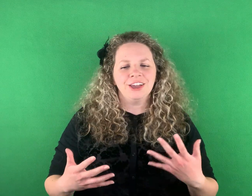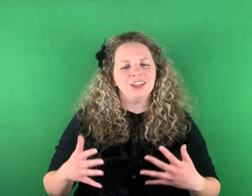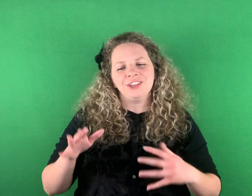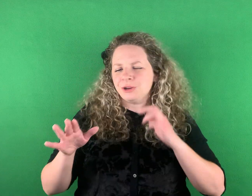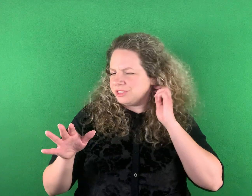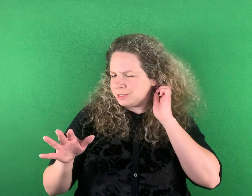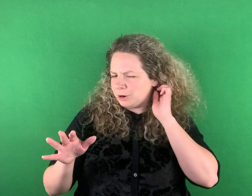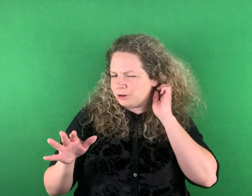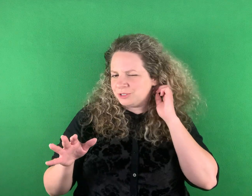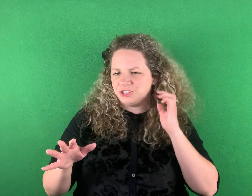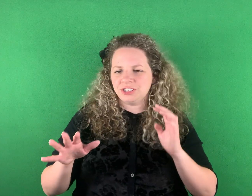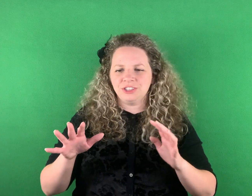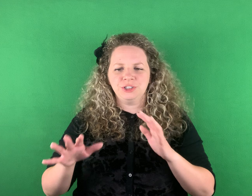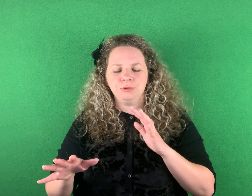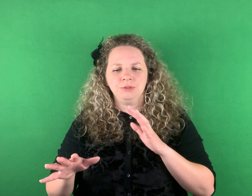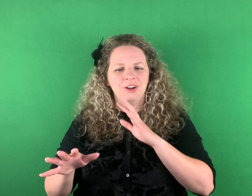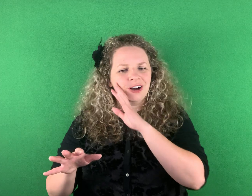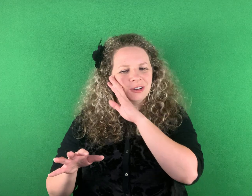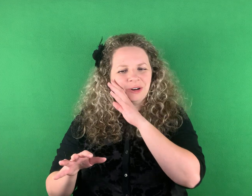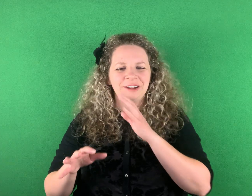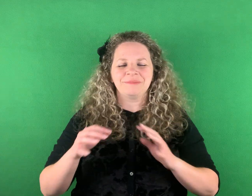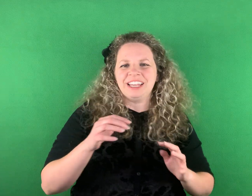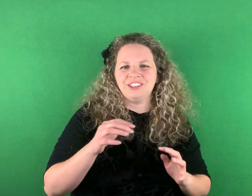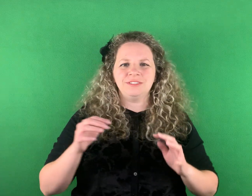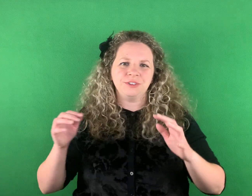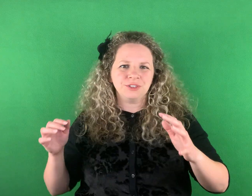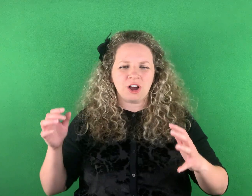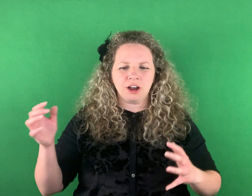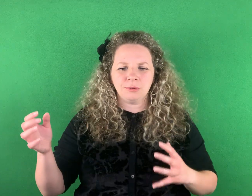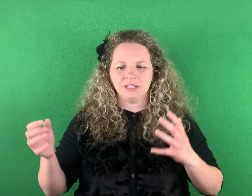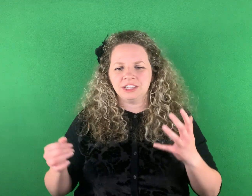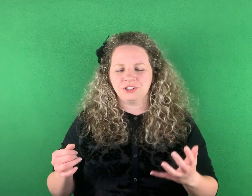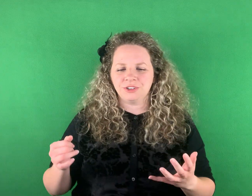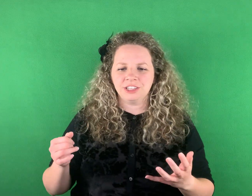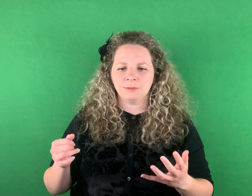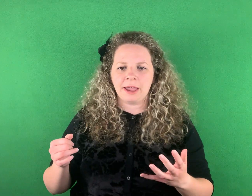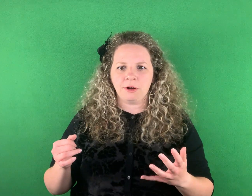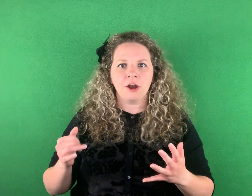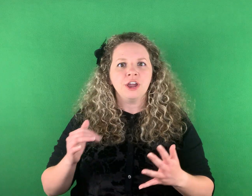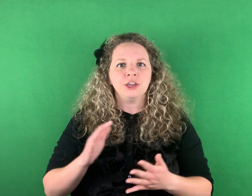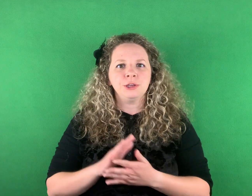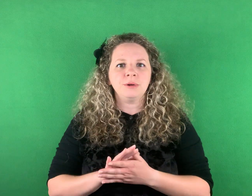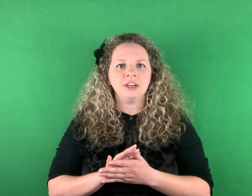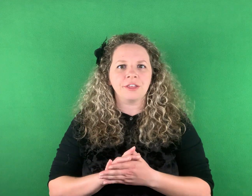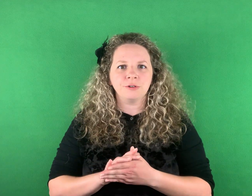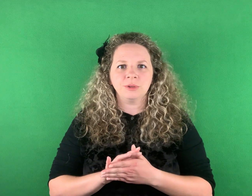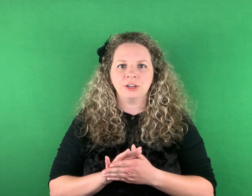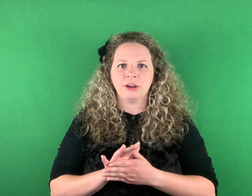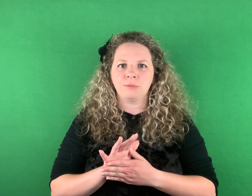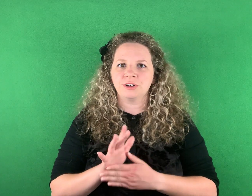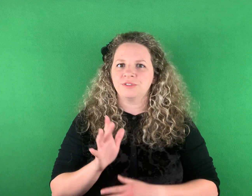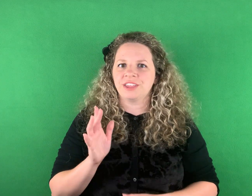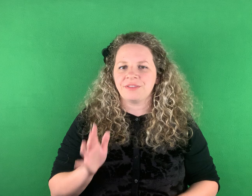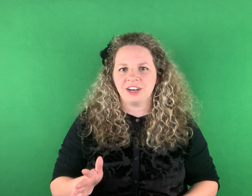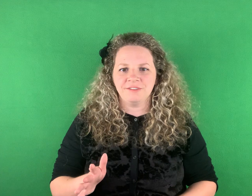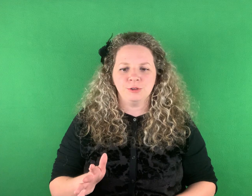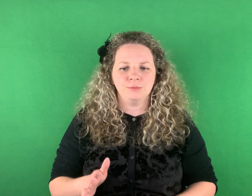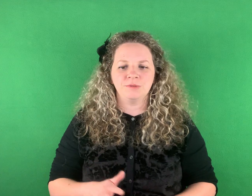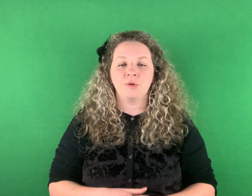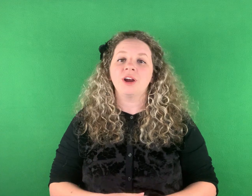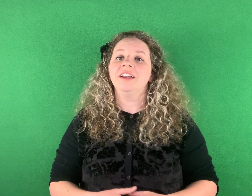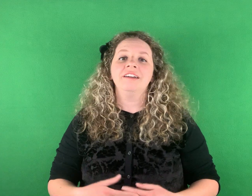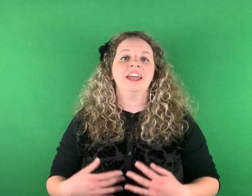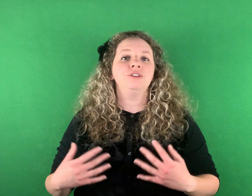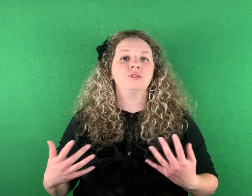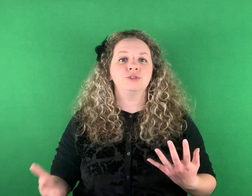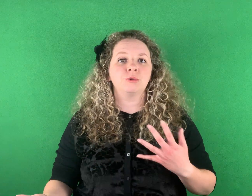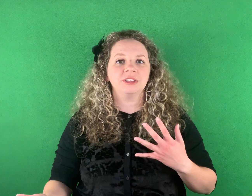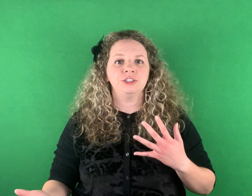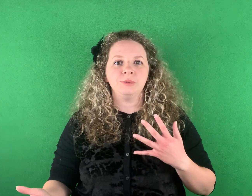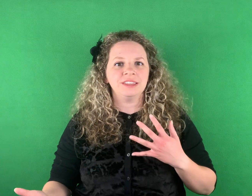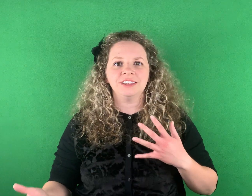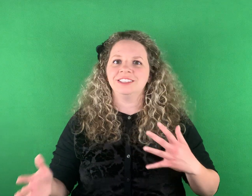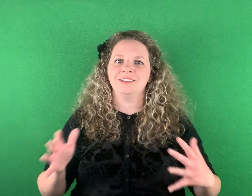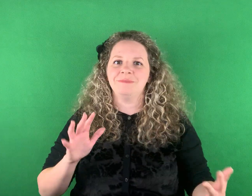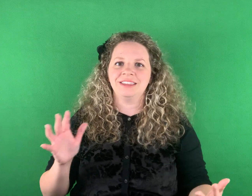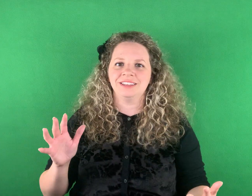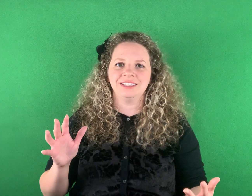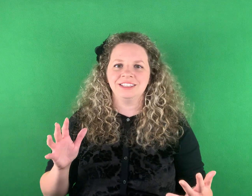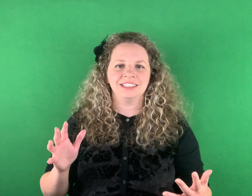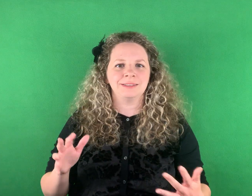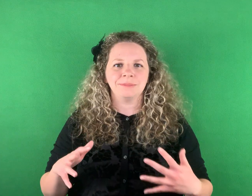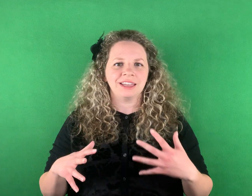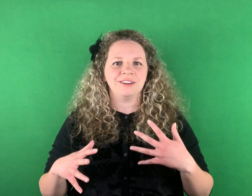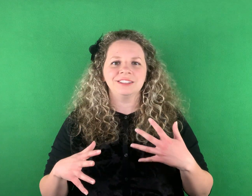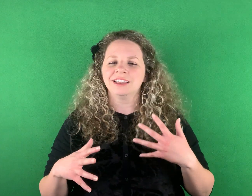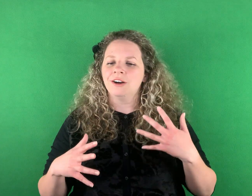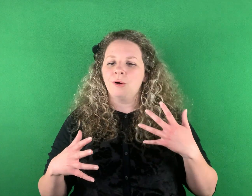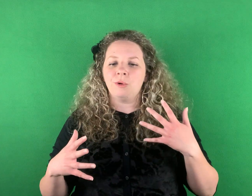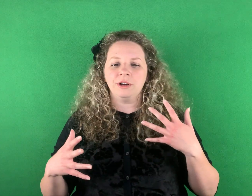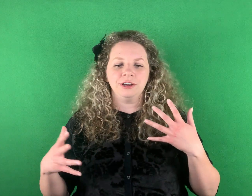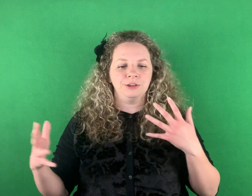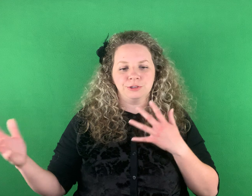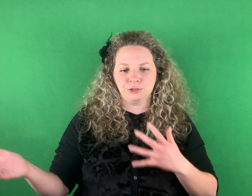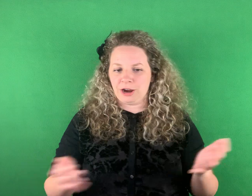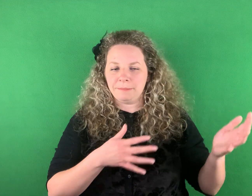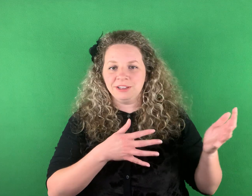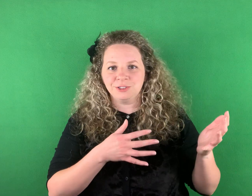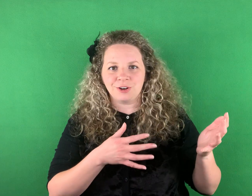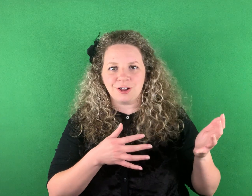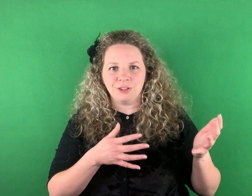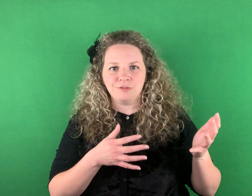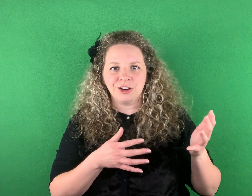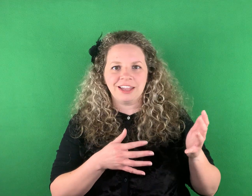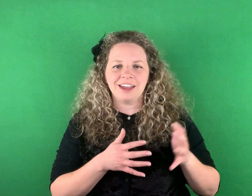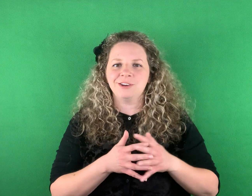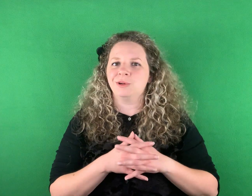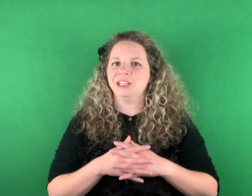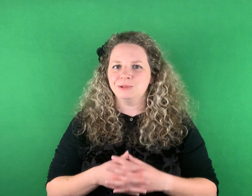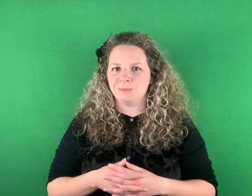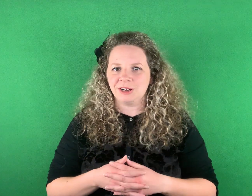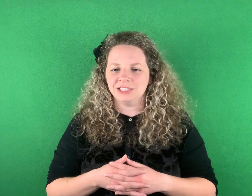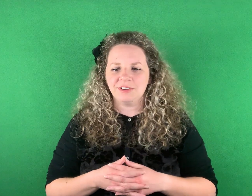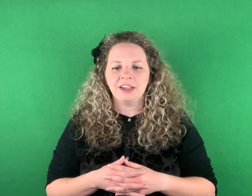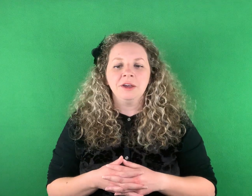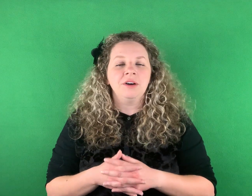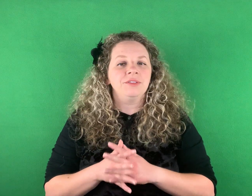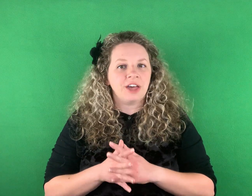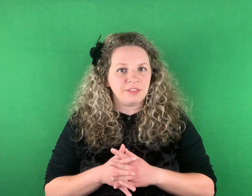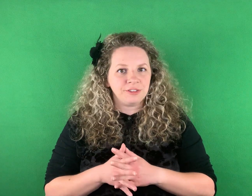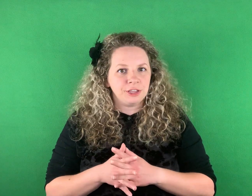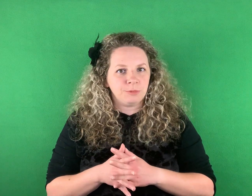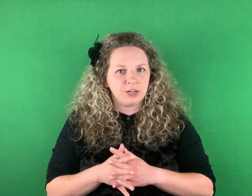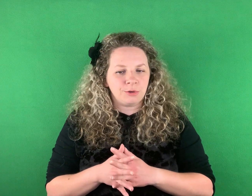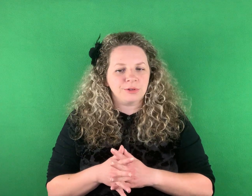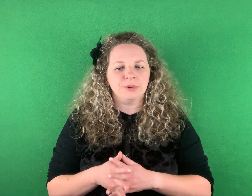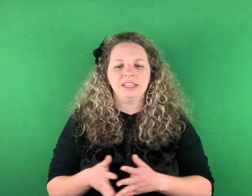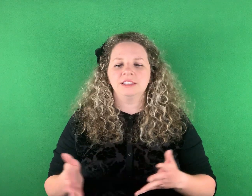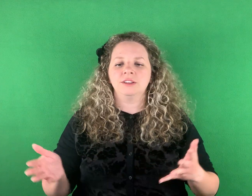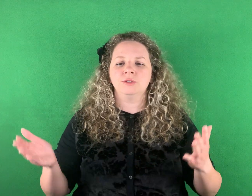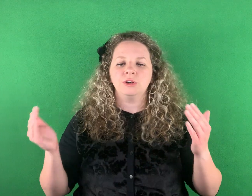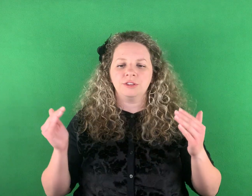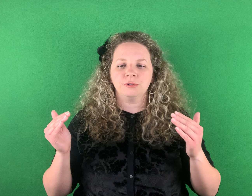You can go back